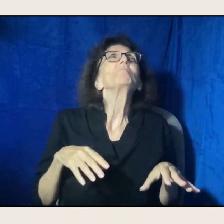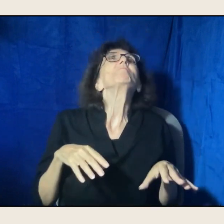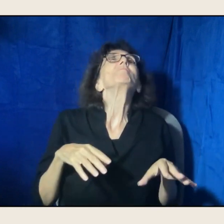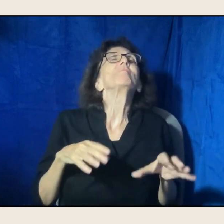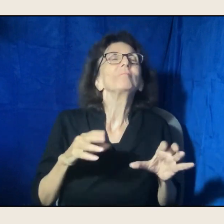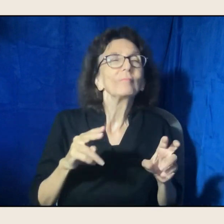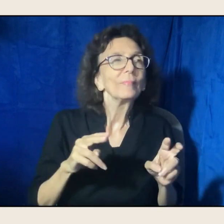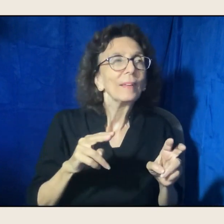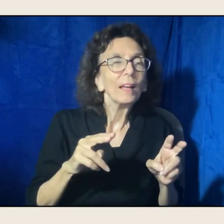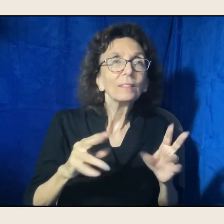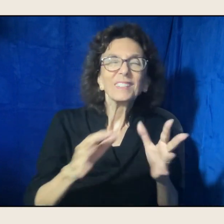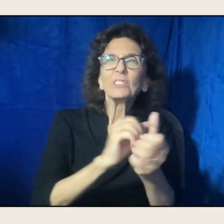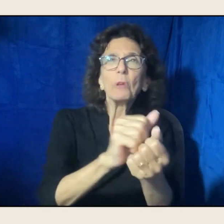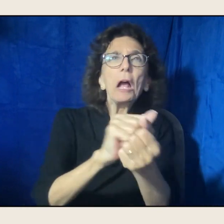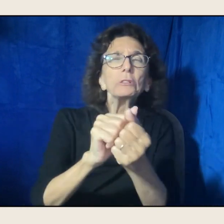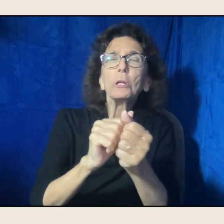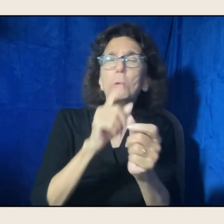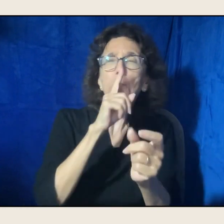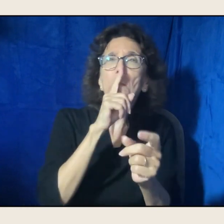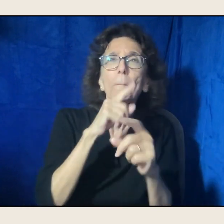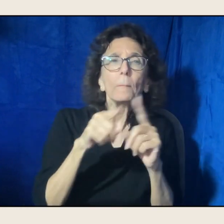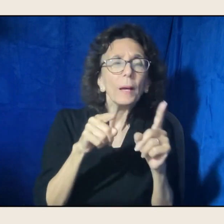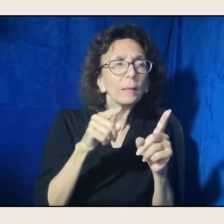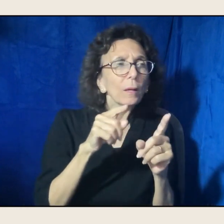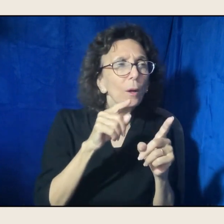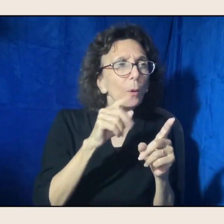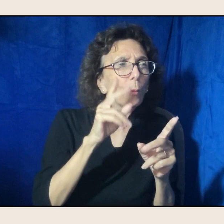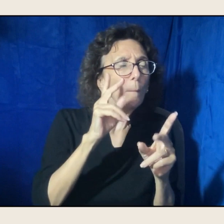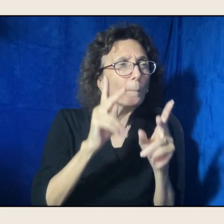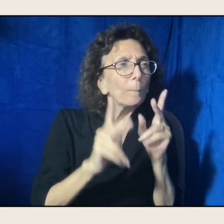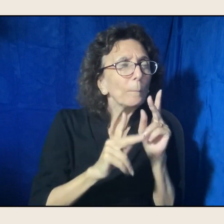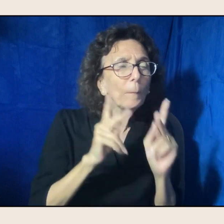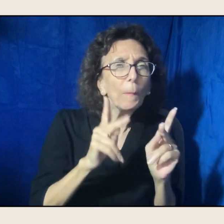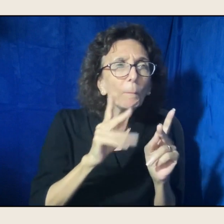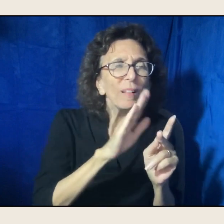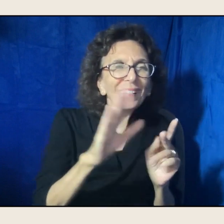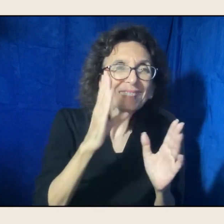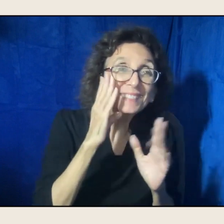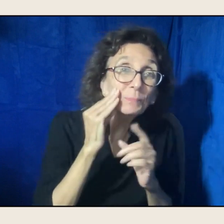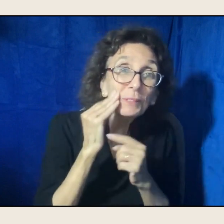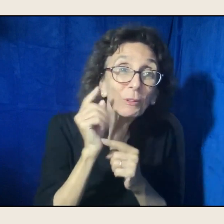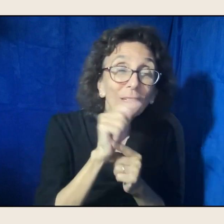who have gone through it. It was the sociological and psychological destruction